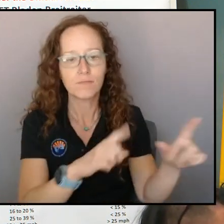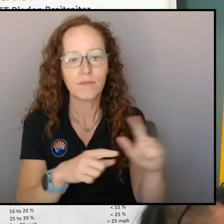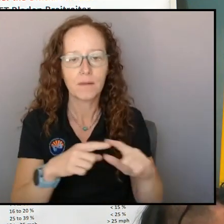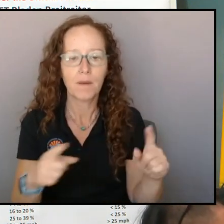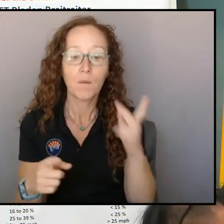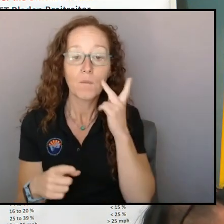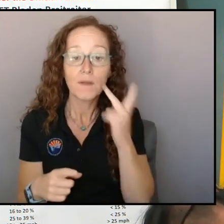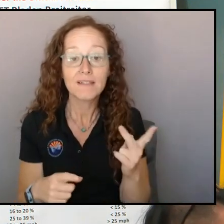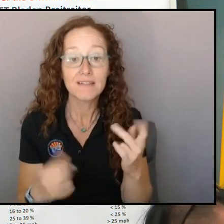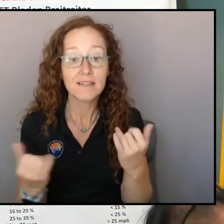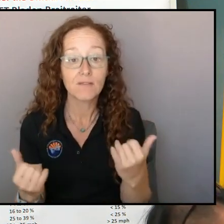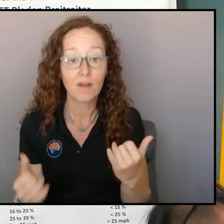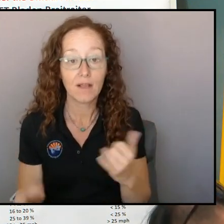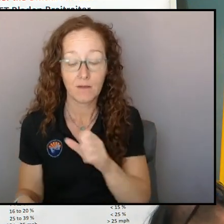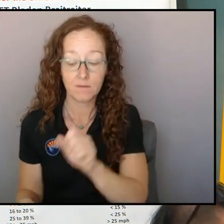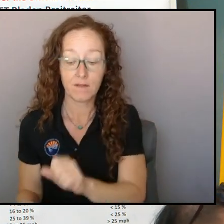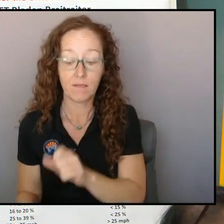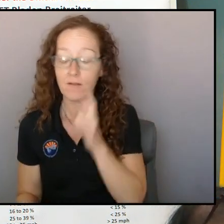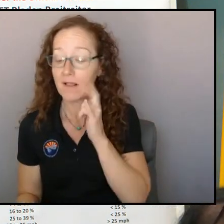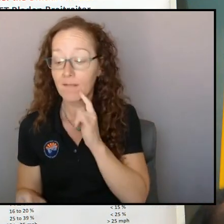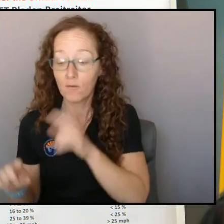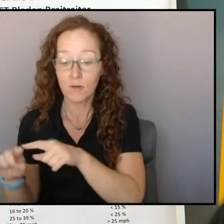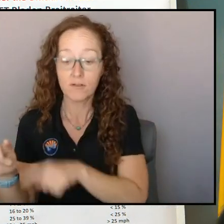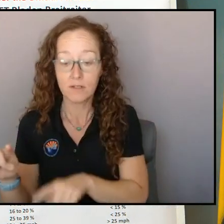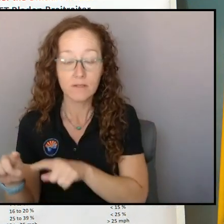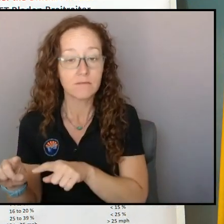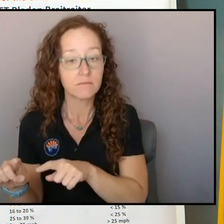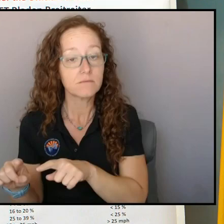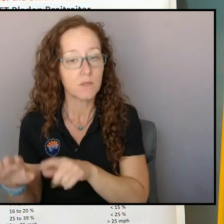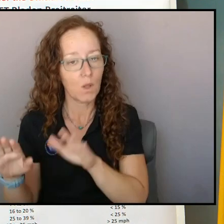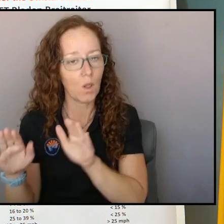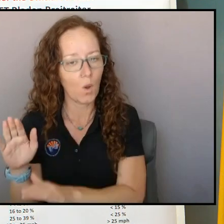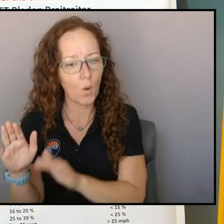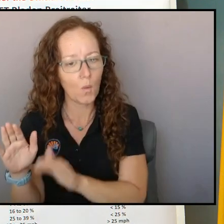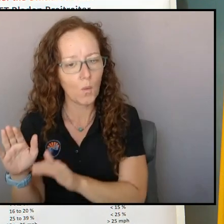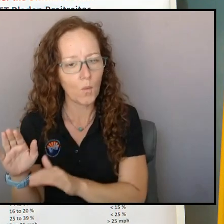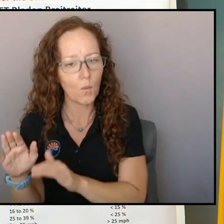of Southern California. We have kind of more zonal flow going